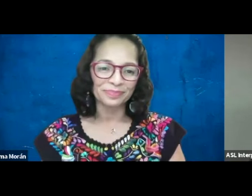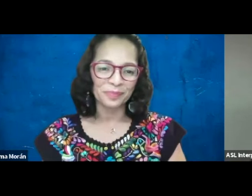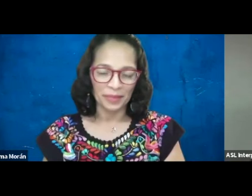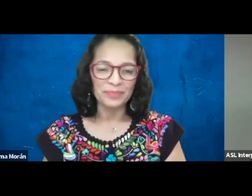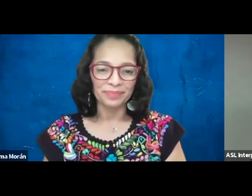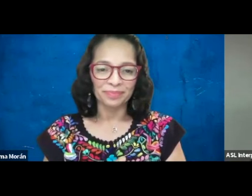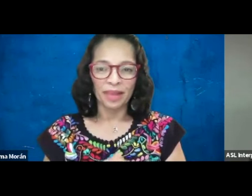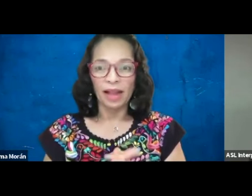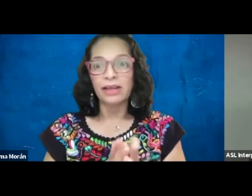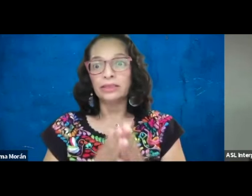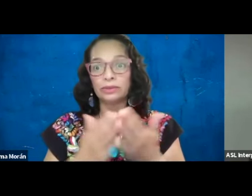thank you